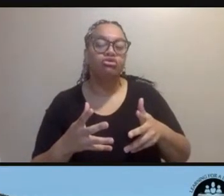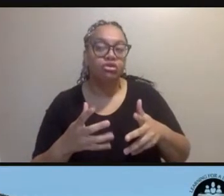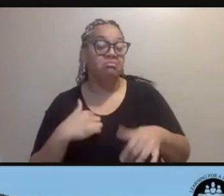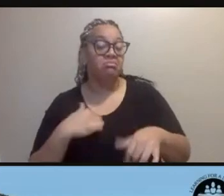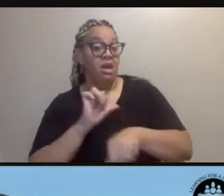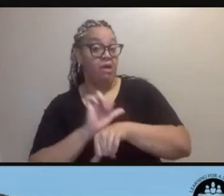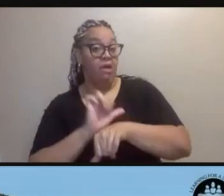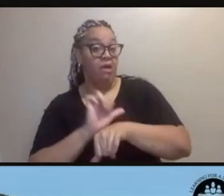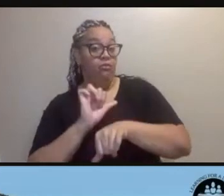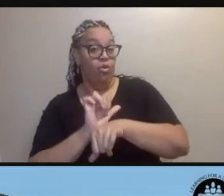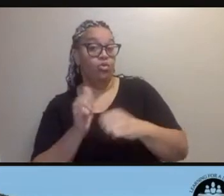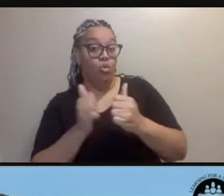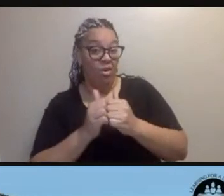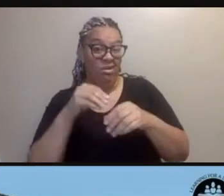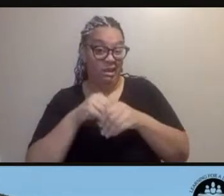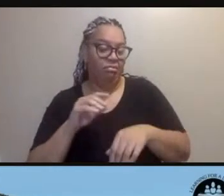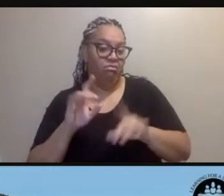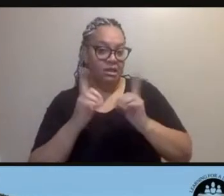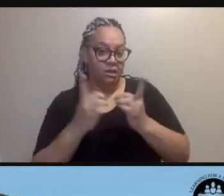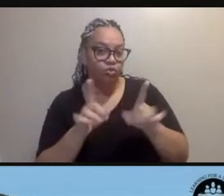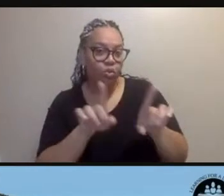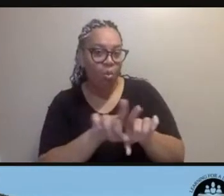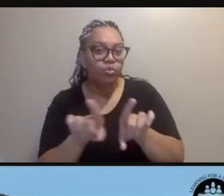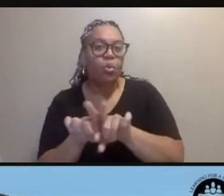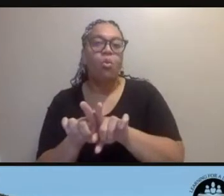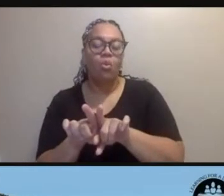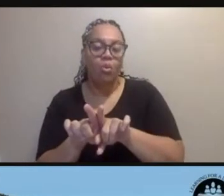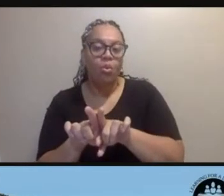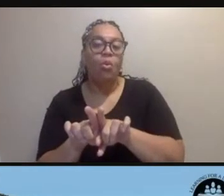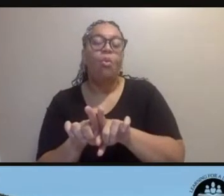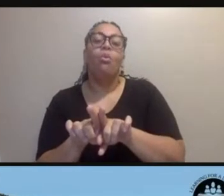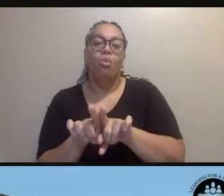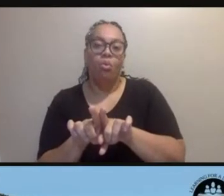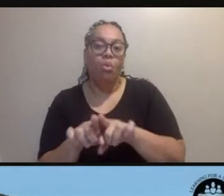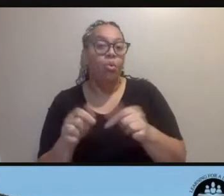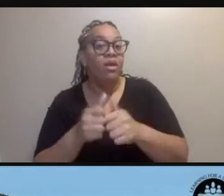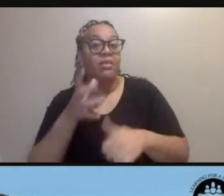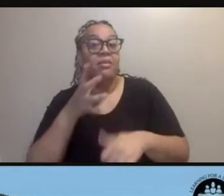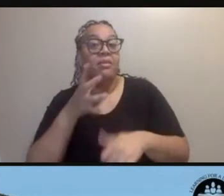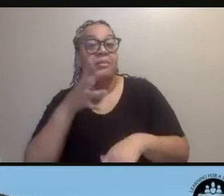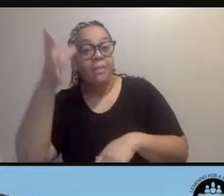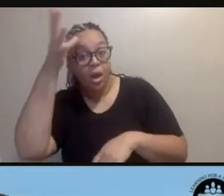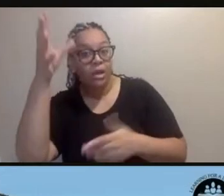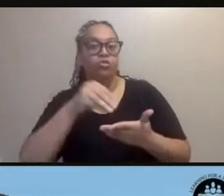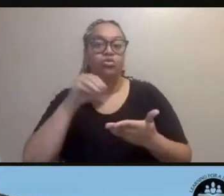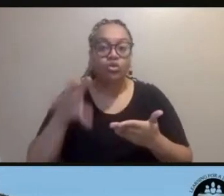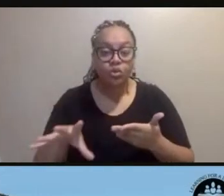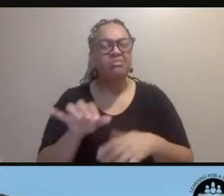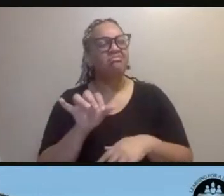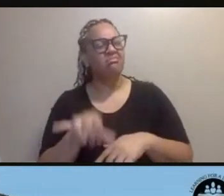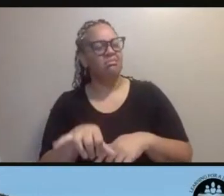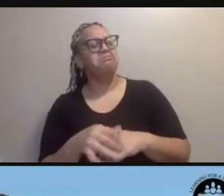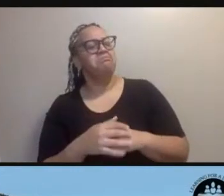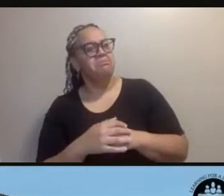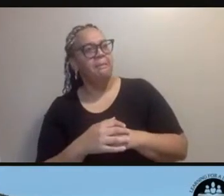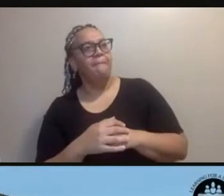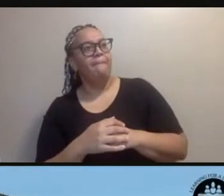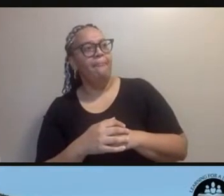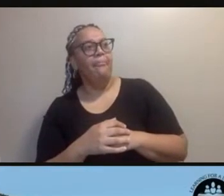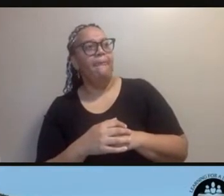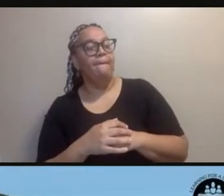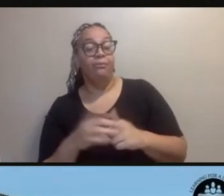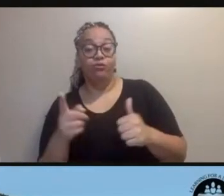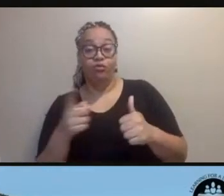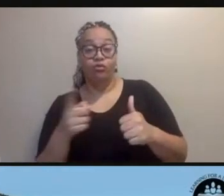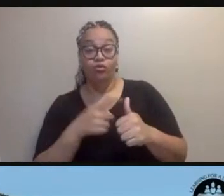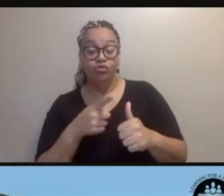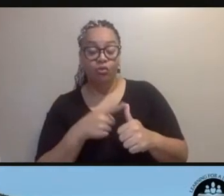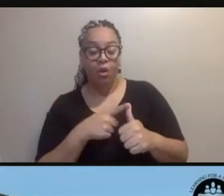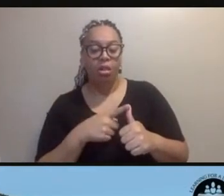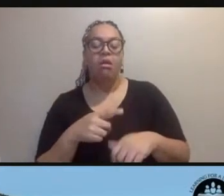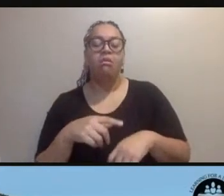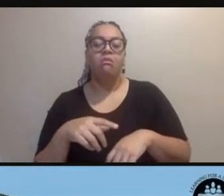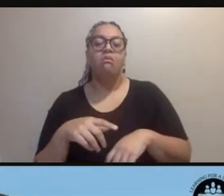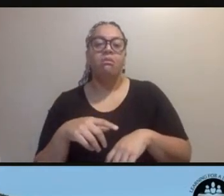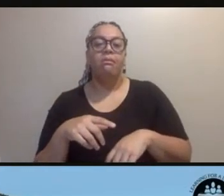HAD WITH TEACHERS A THAT I'VE